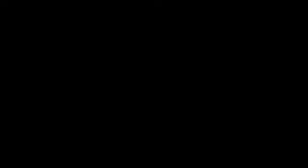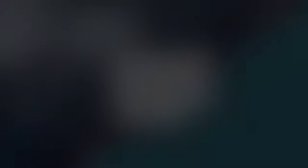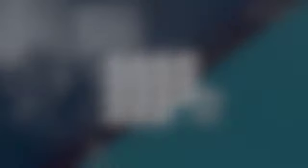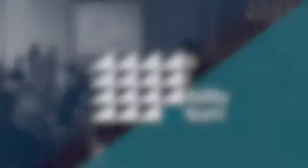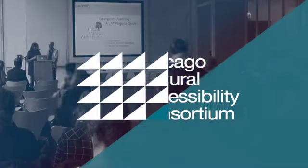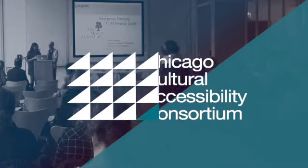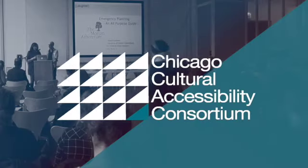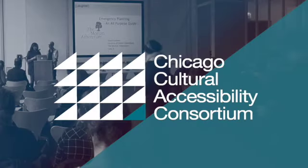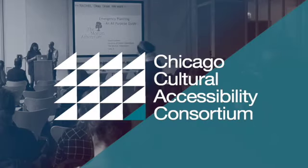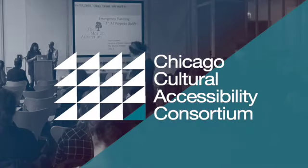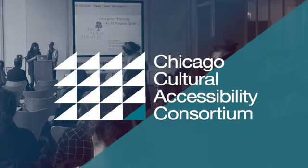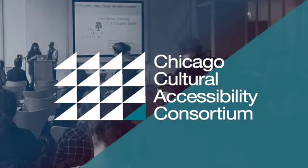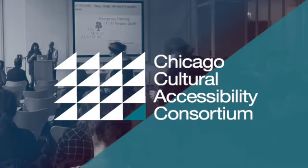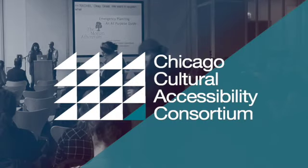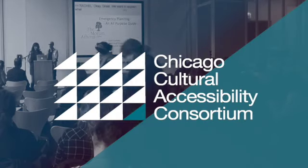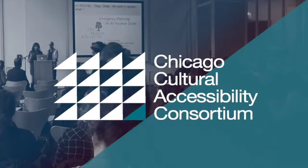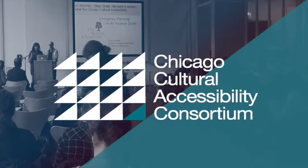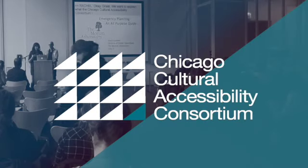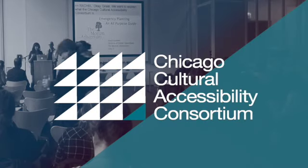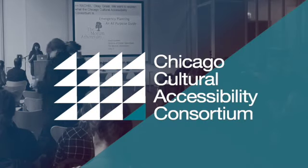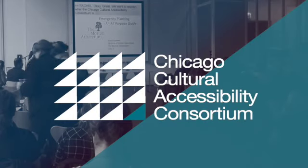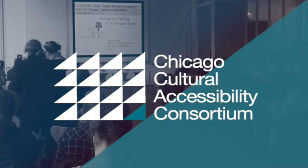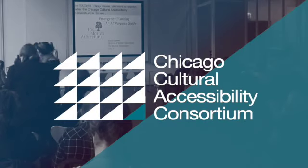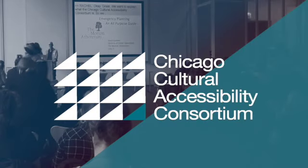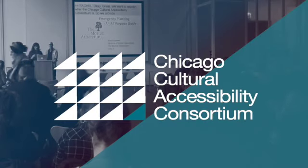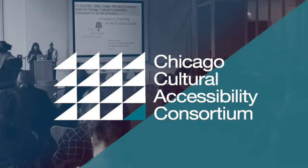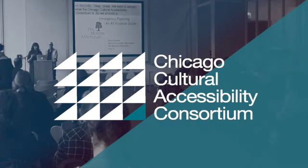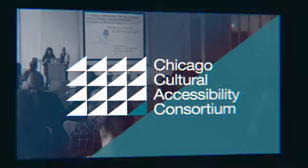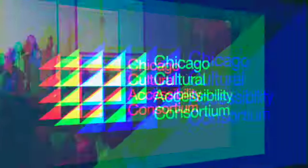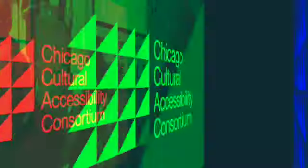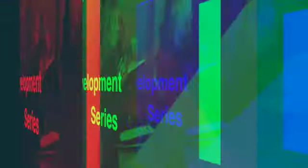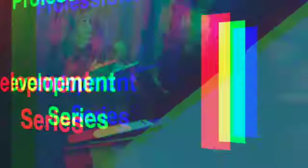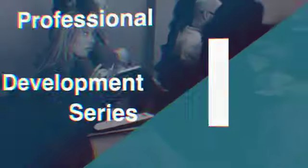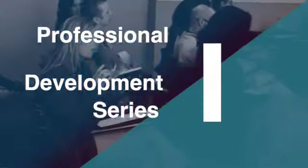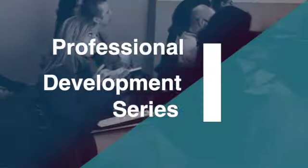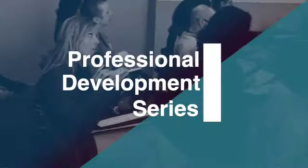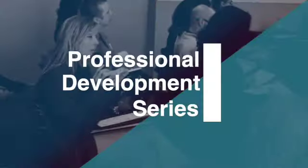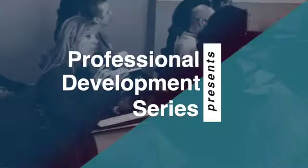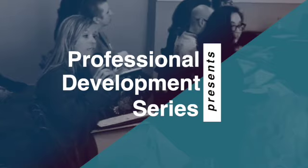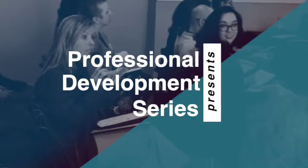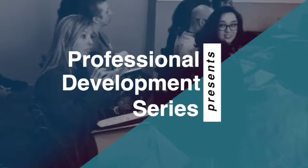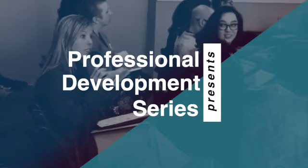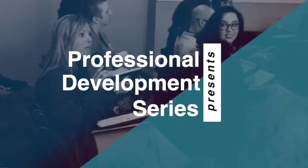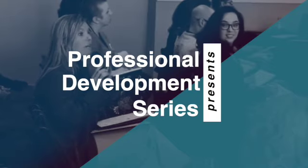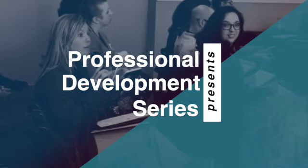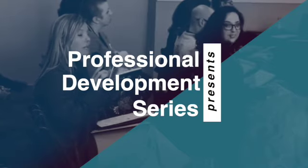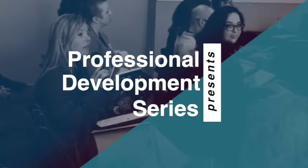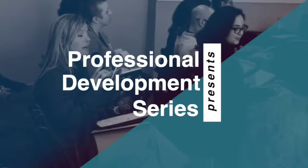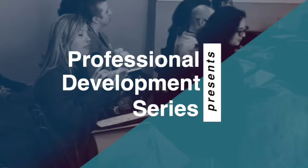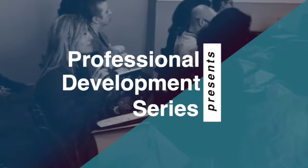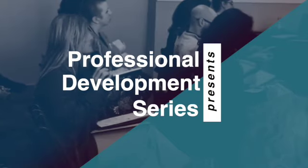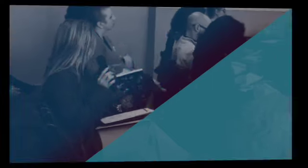[Audio Describer] White text over video of past events. Logo: Chicago Cultural Accessibility Consortium. Professional Development Series presents,